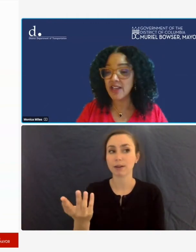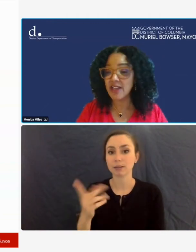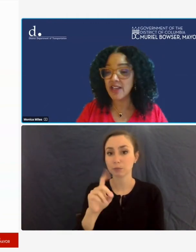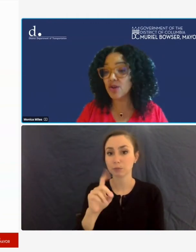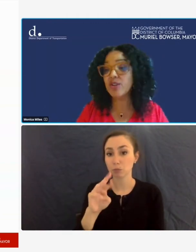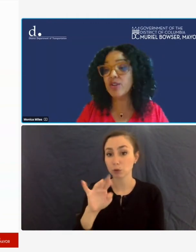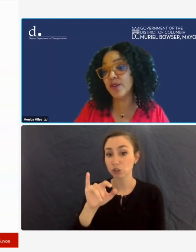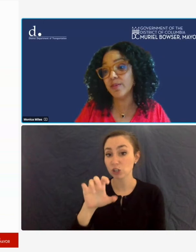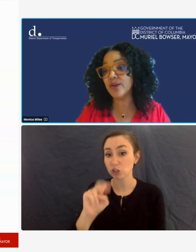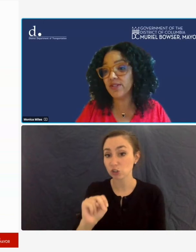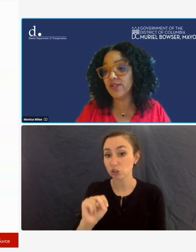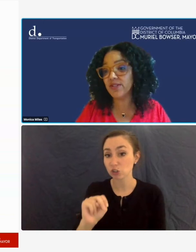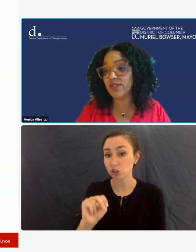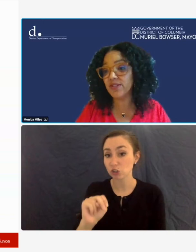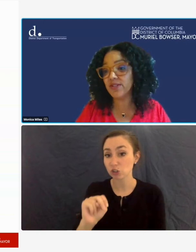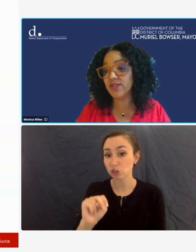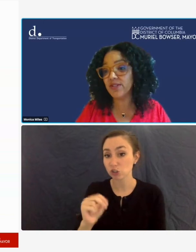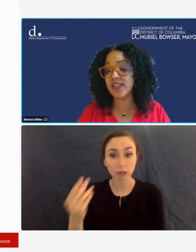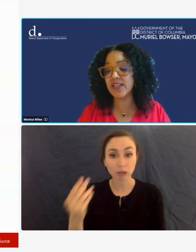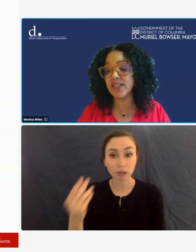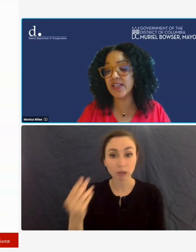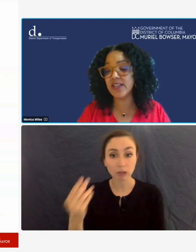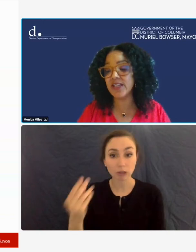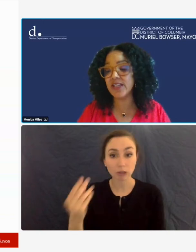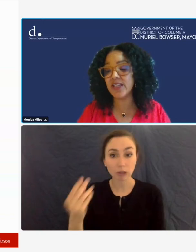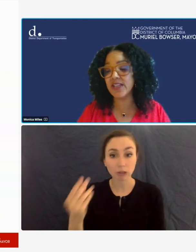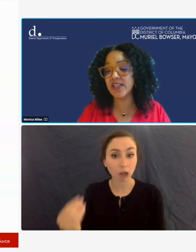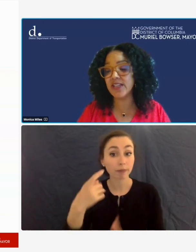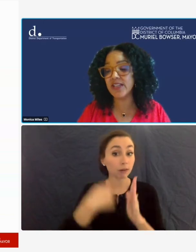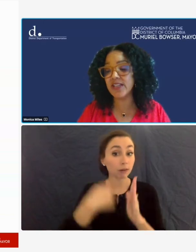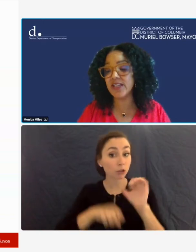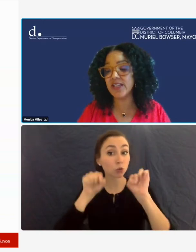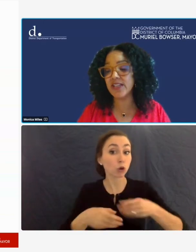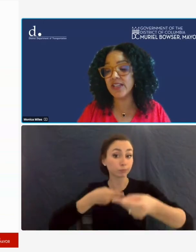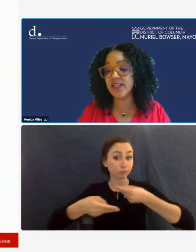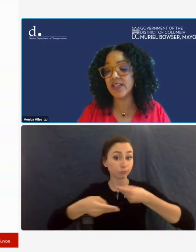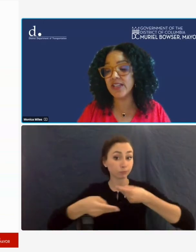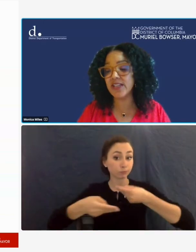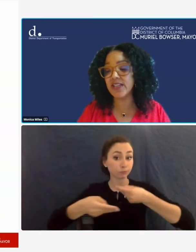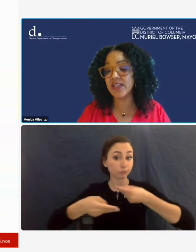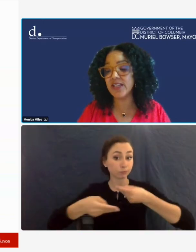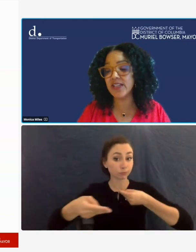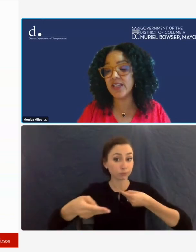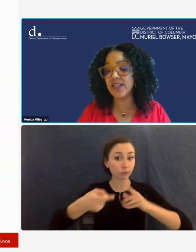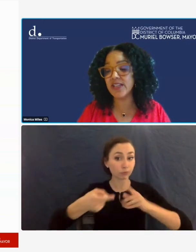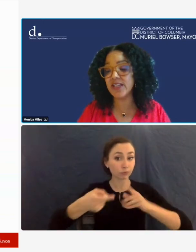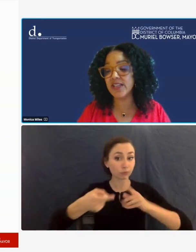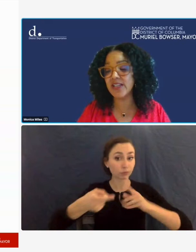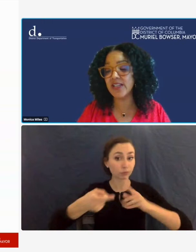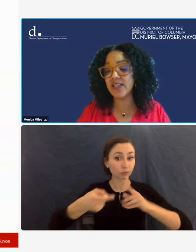happens is oftentimes what will happen is let's say the um the owner of this business is a woman